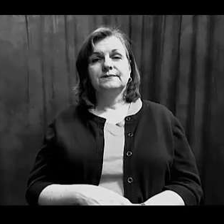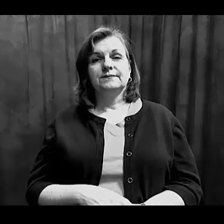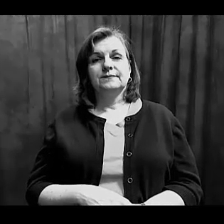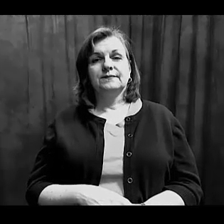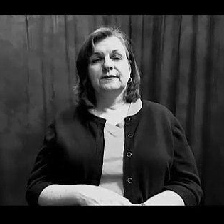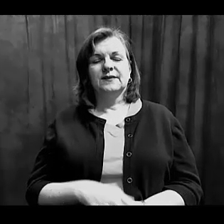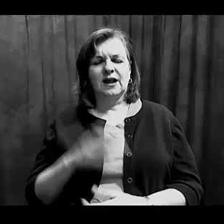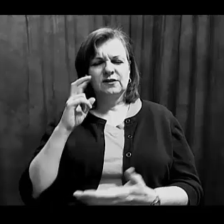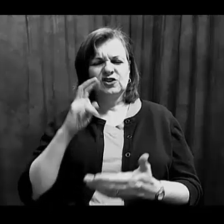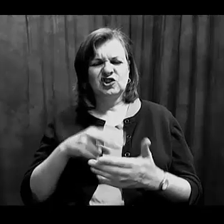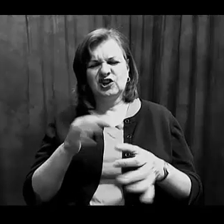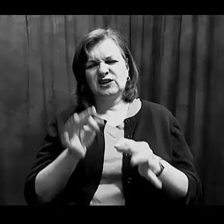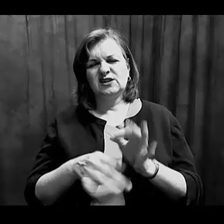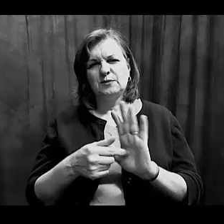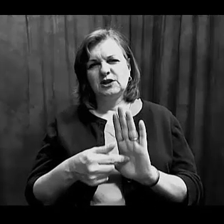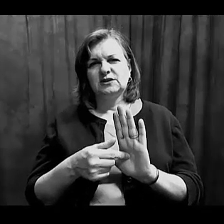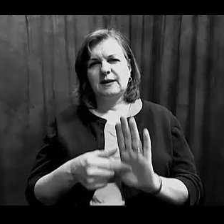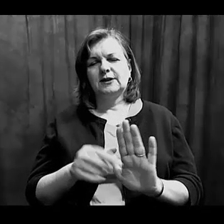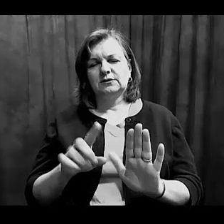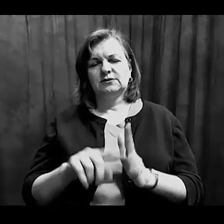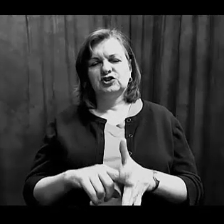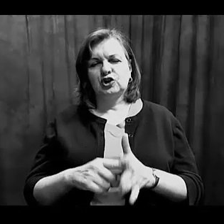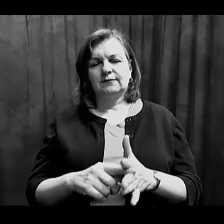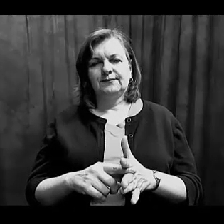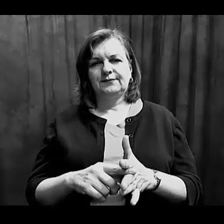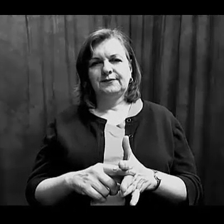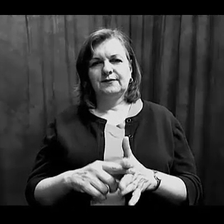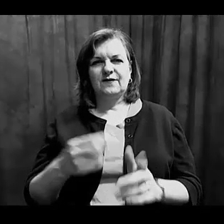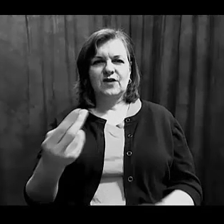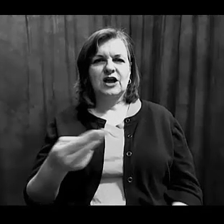well let's look at a more simple one to start